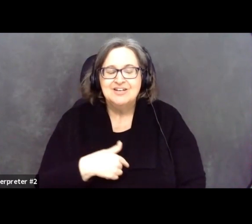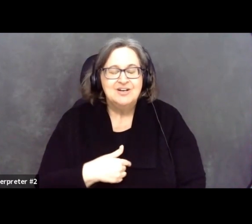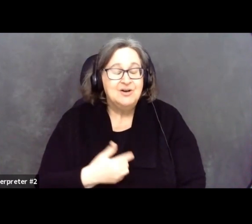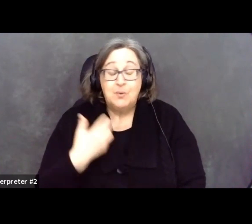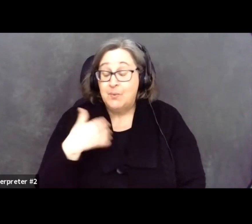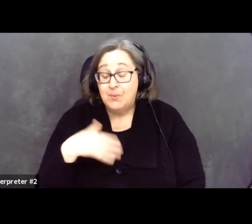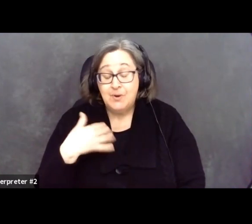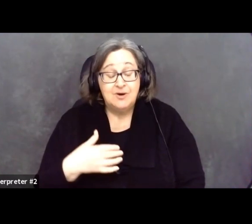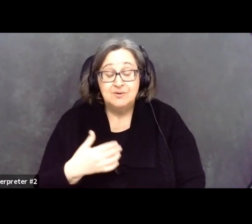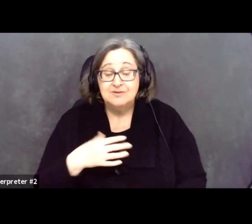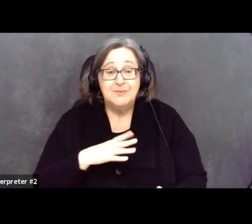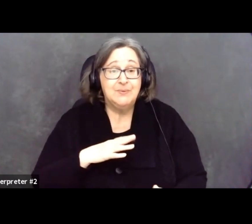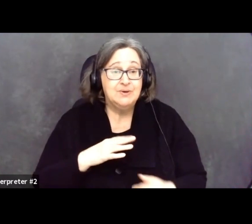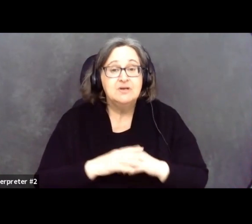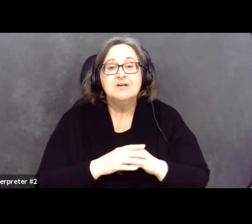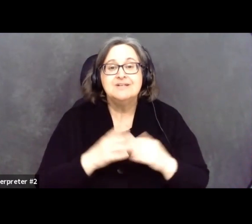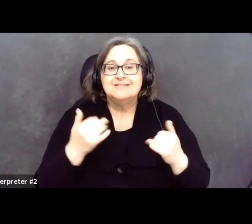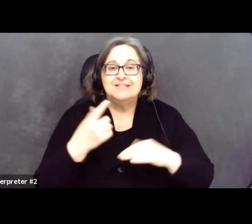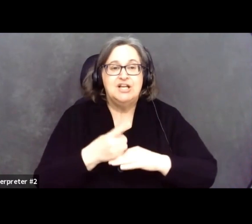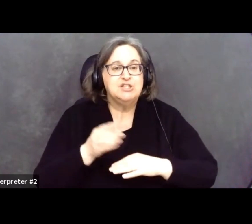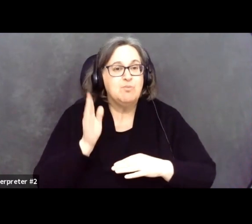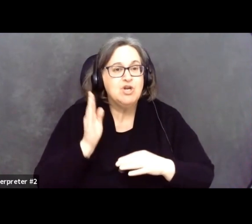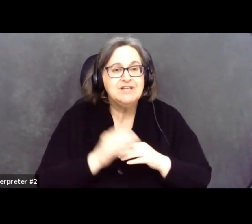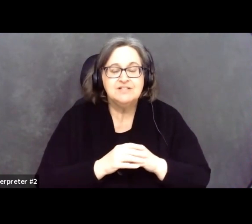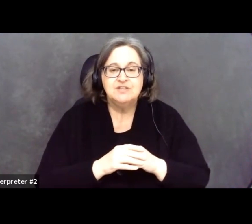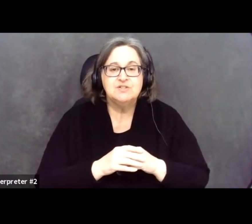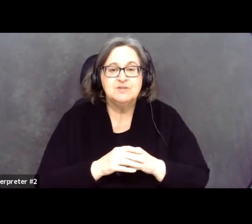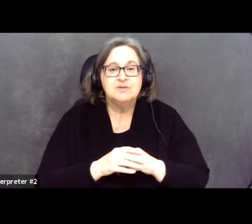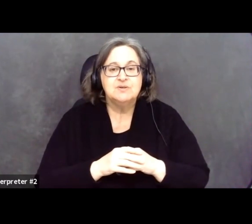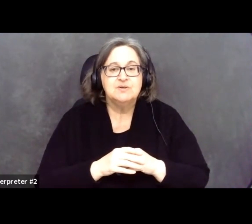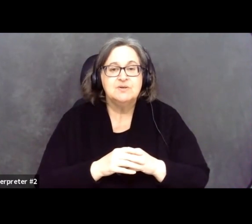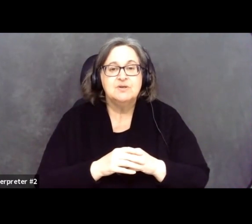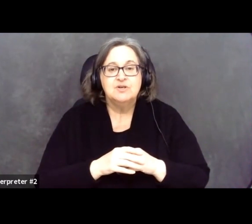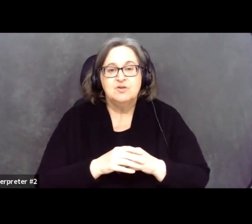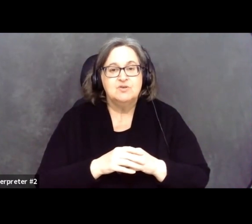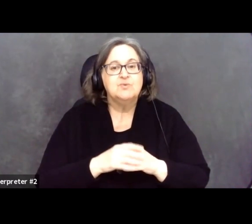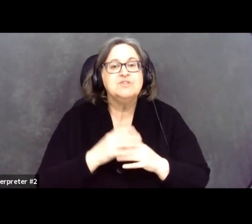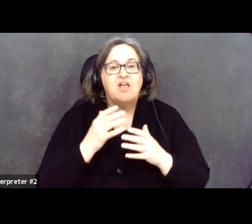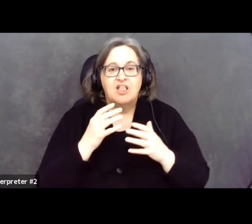by today's presentations. This has been a lot of information,